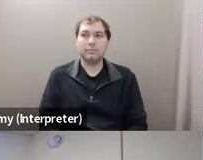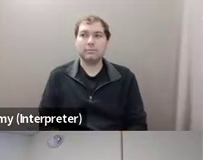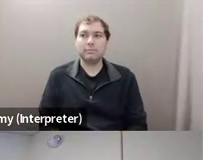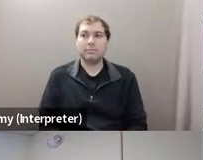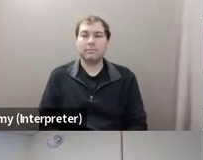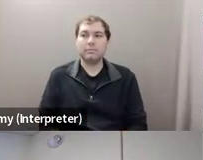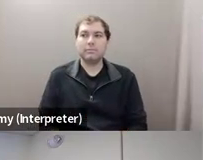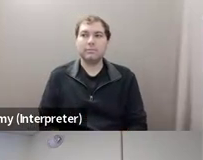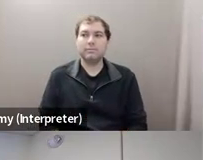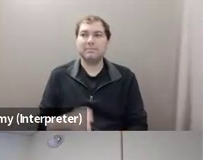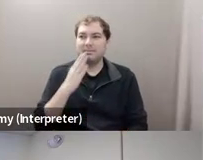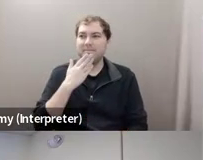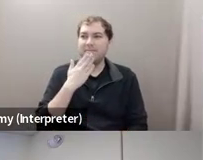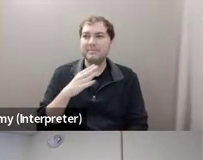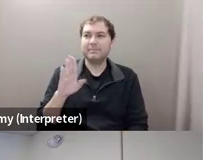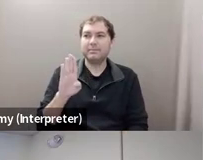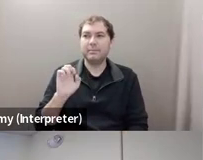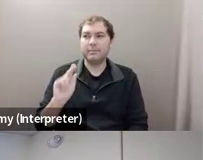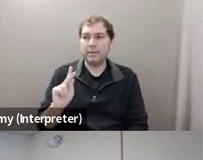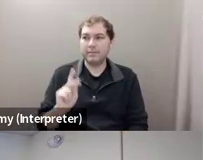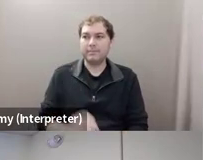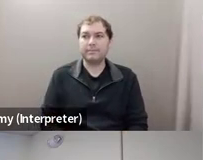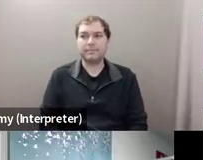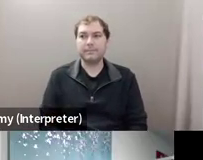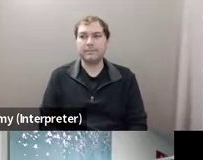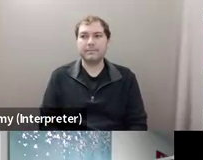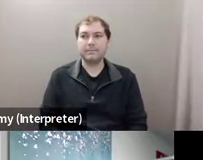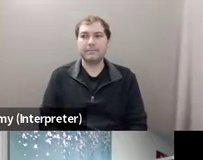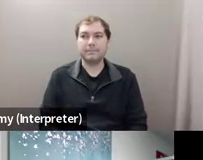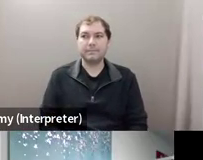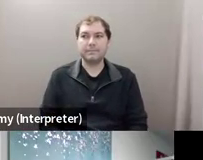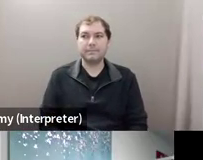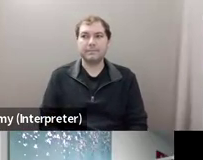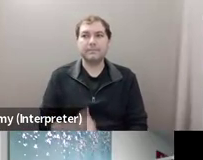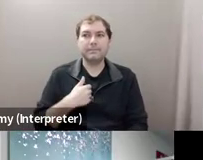Beck Levin: This is back. Thanks so much. Adam. Beck Levin: I wanted to say that